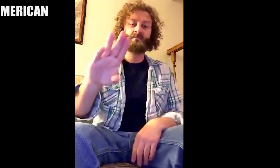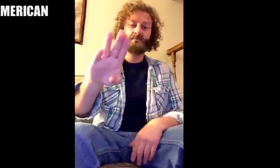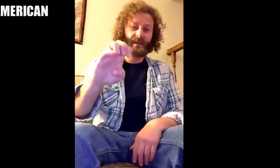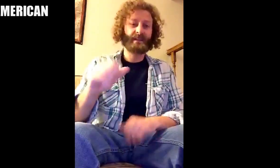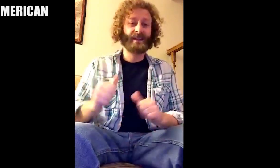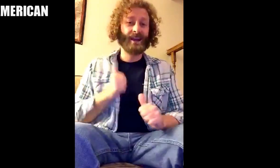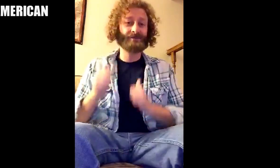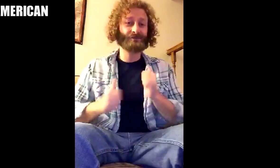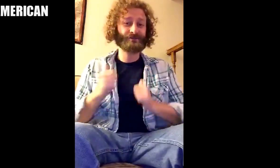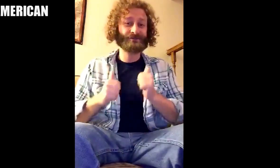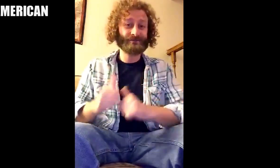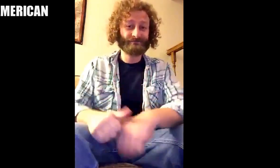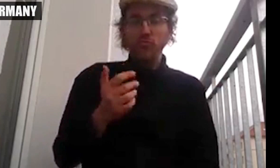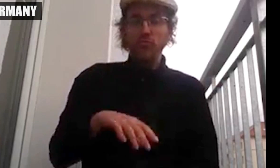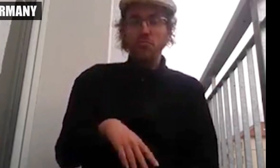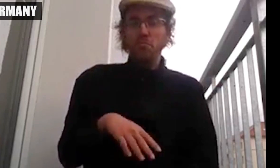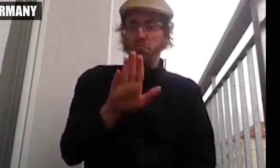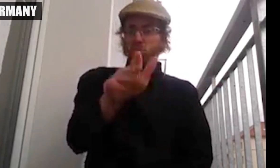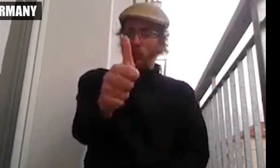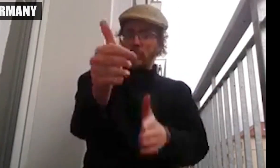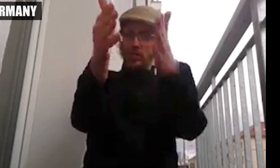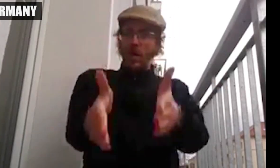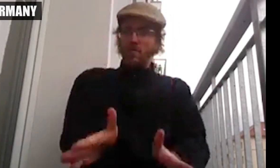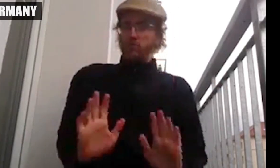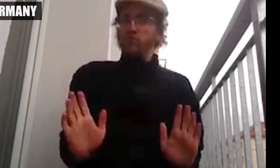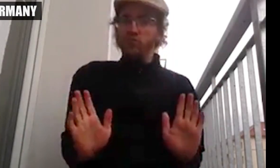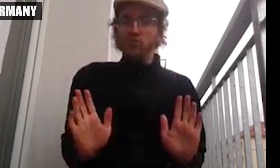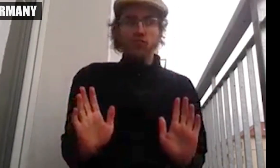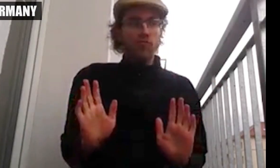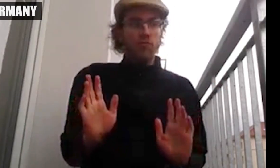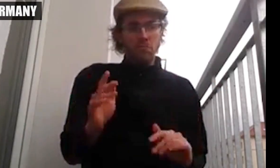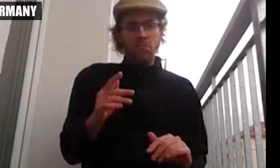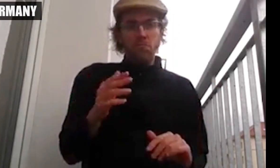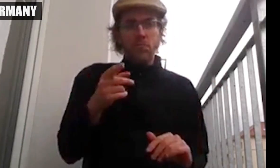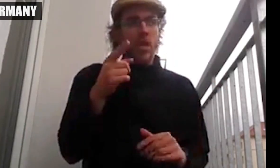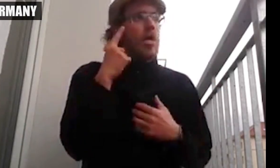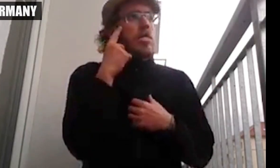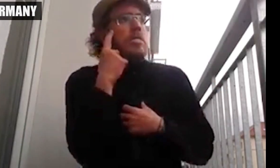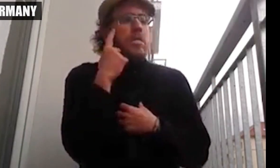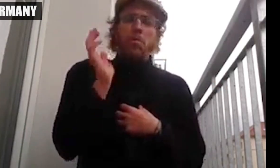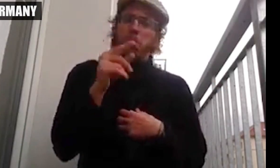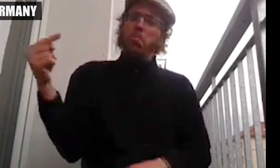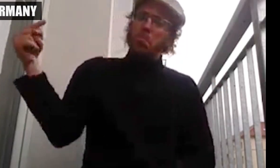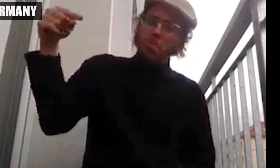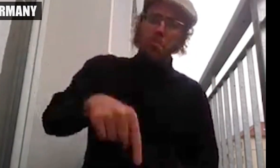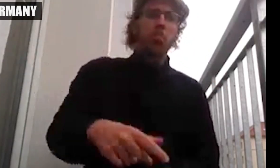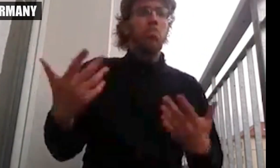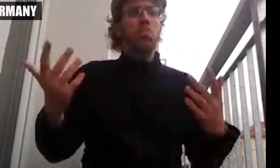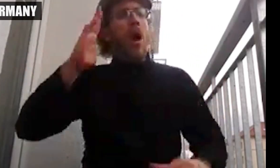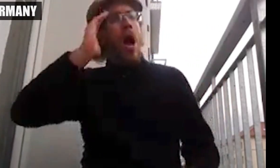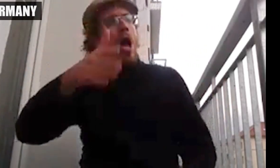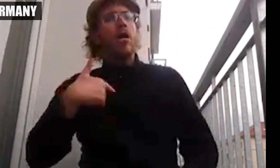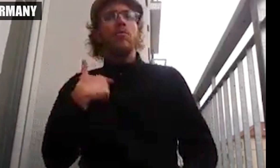Be yourself, don't worry too much.